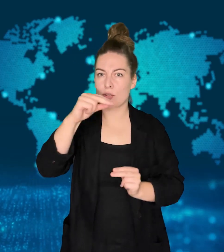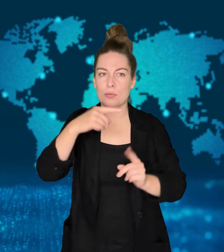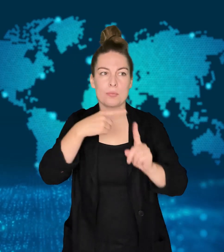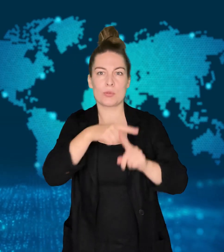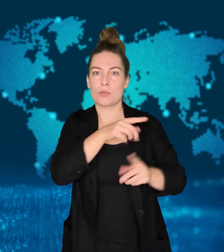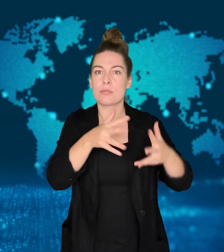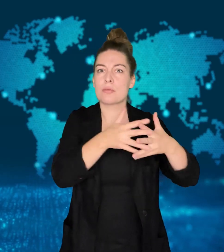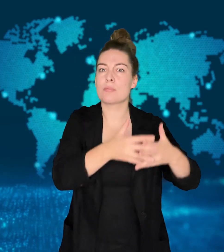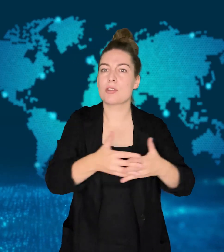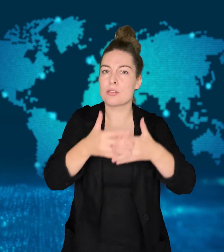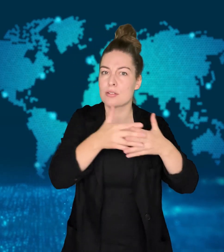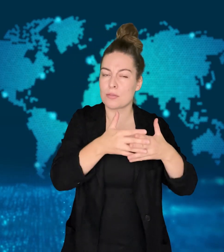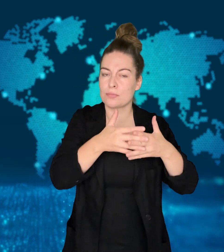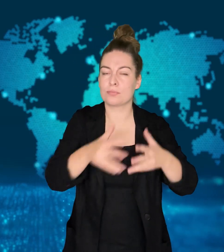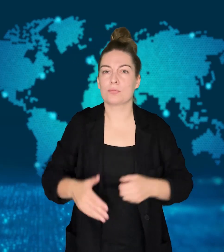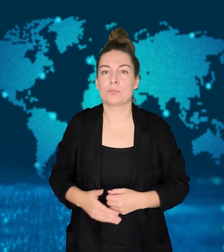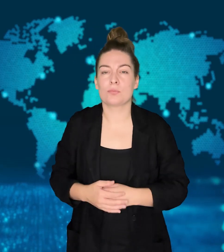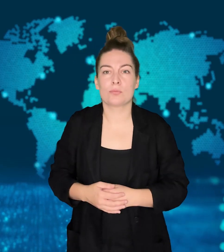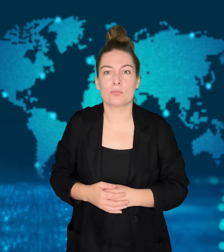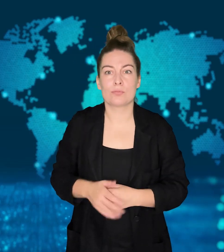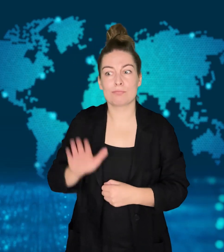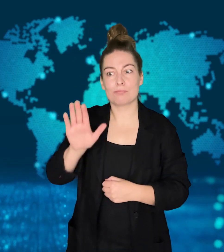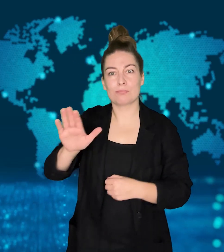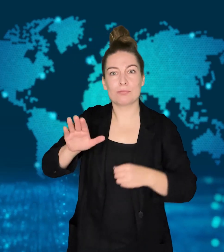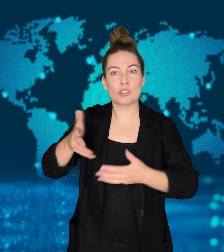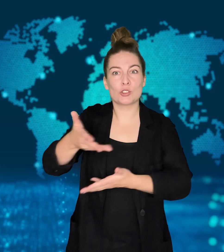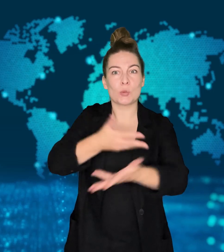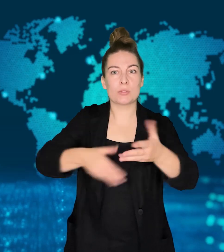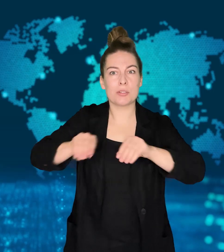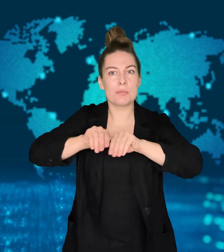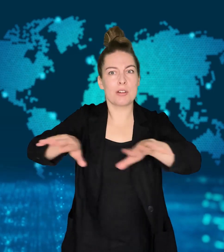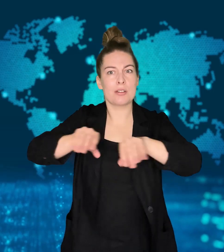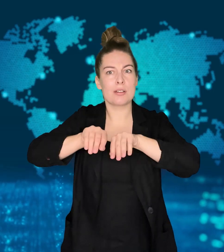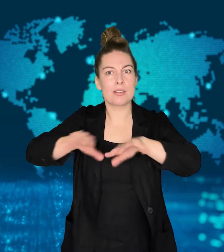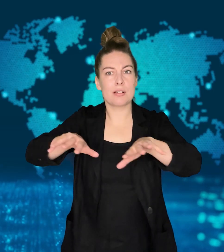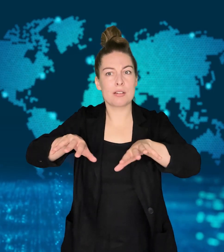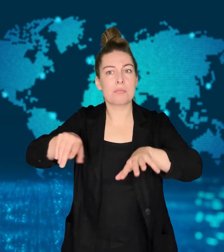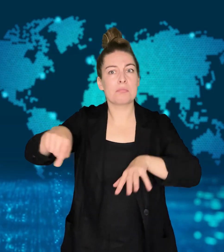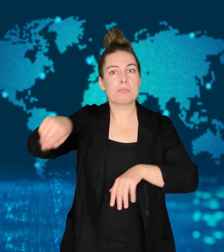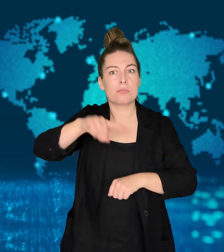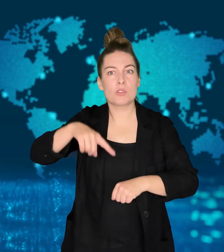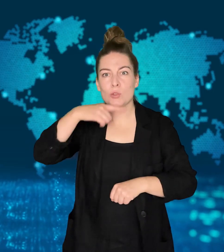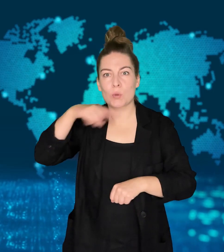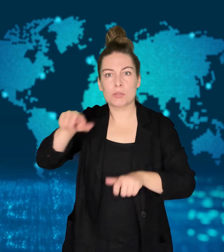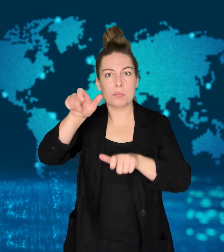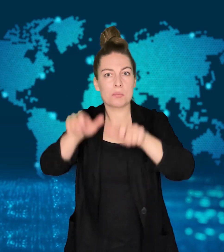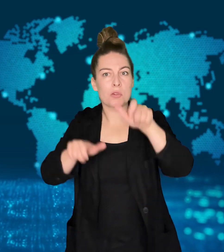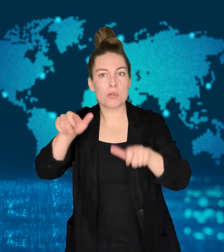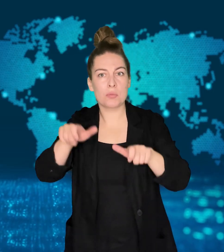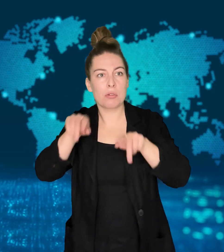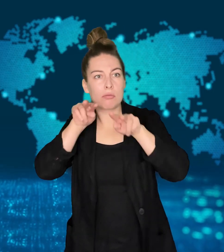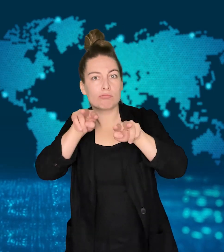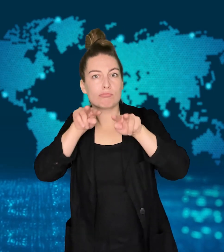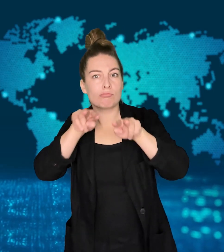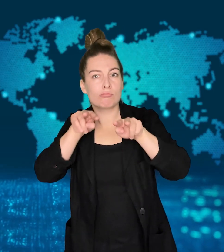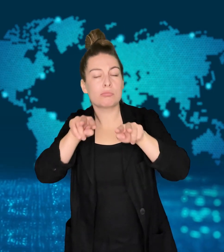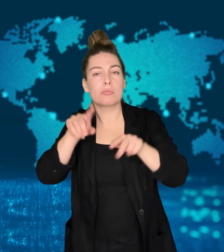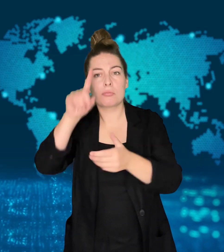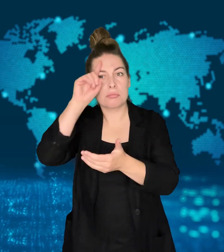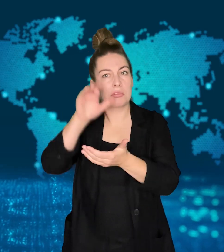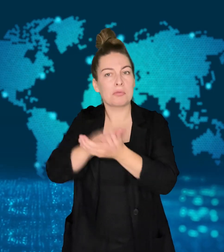since the country's media is tightly controlled.